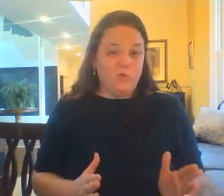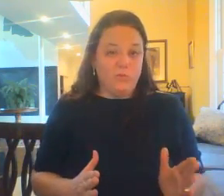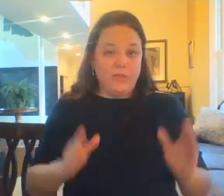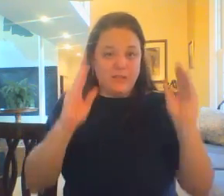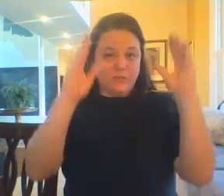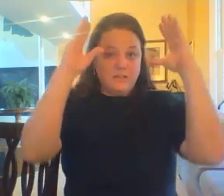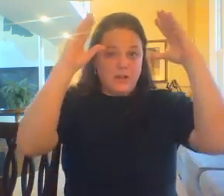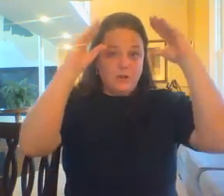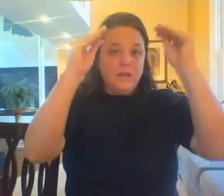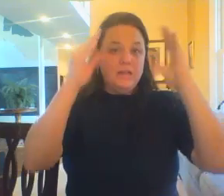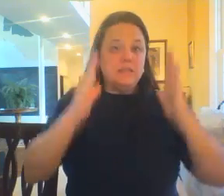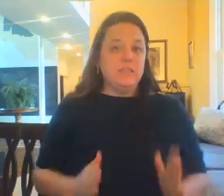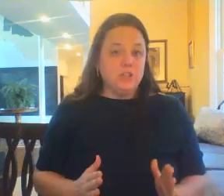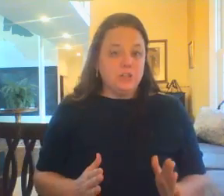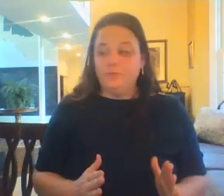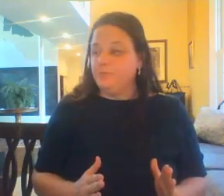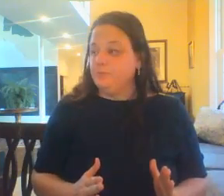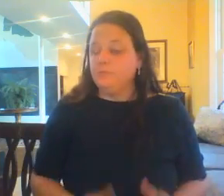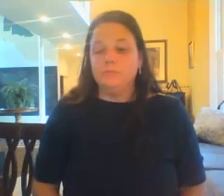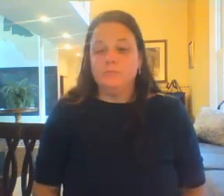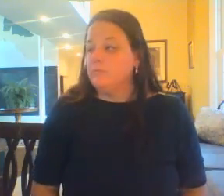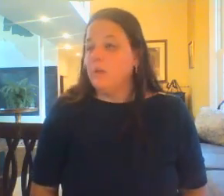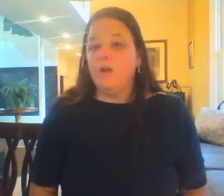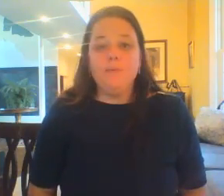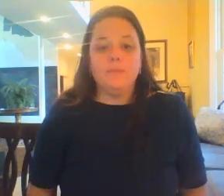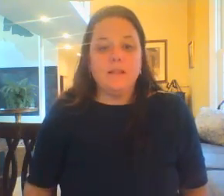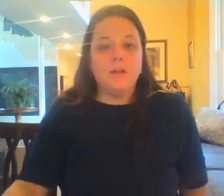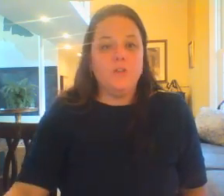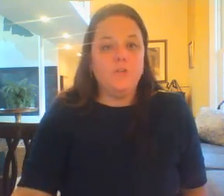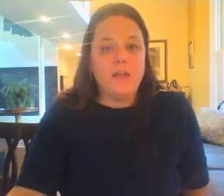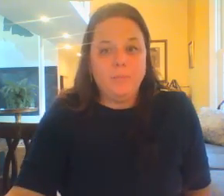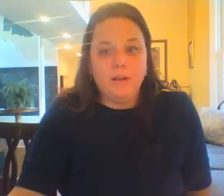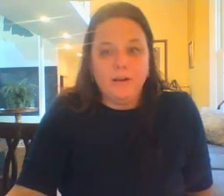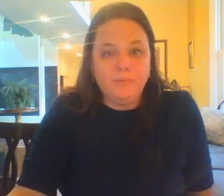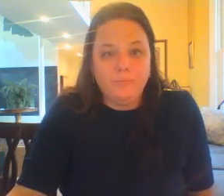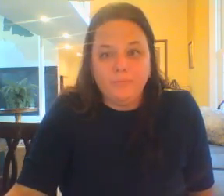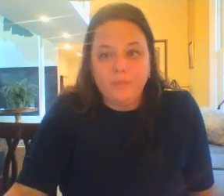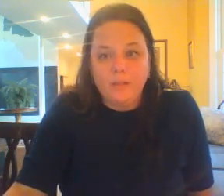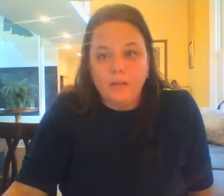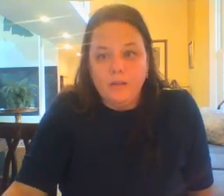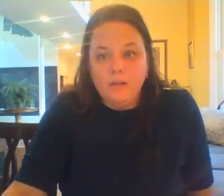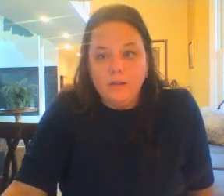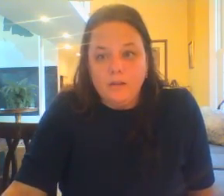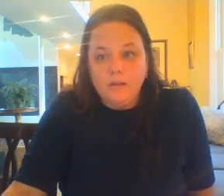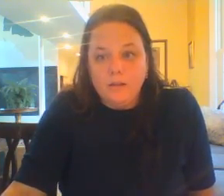form for that as far as I know teacher okay that's all the new vocabulary